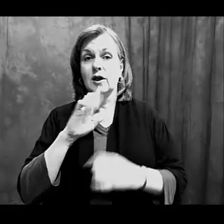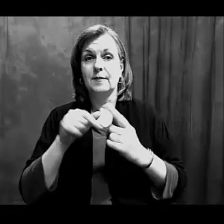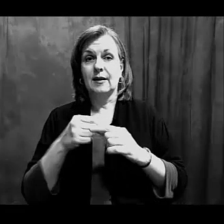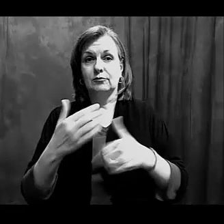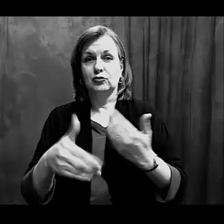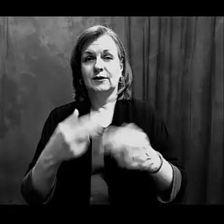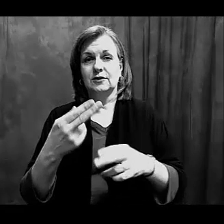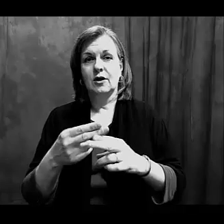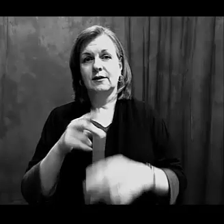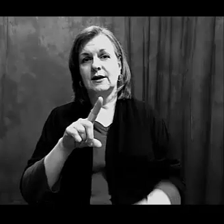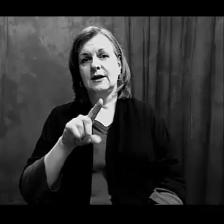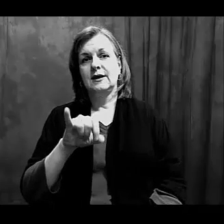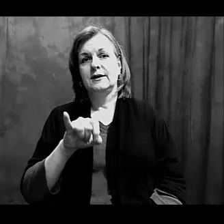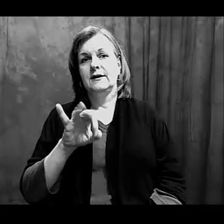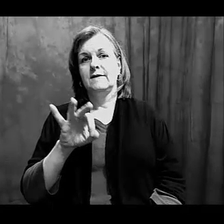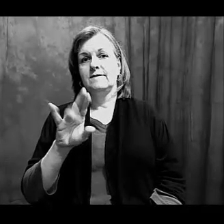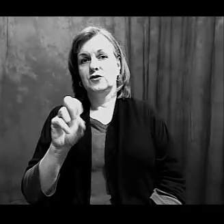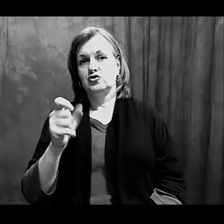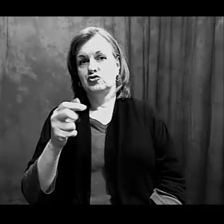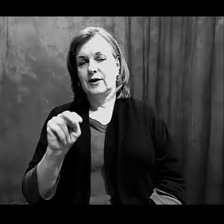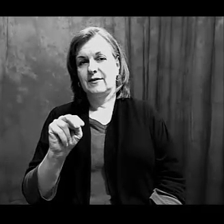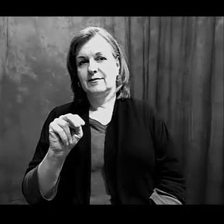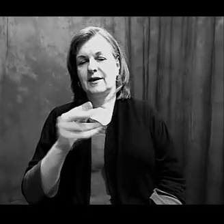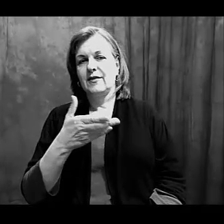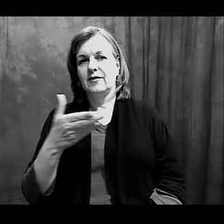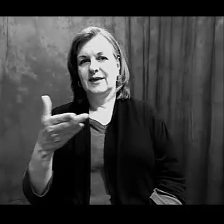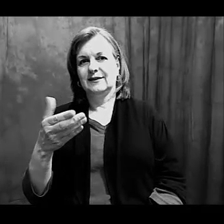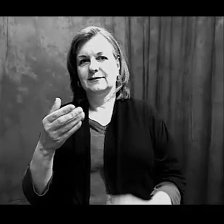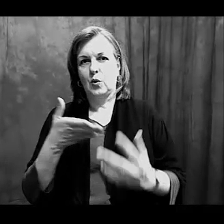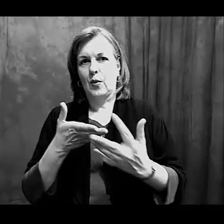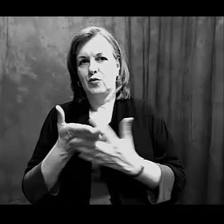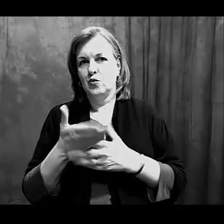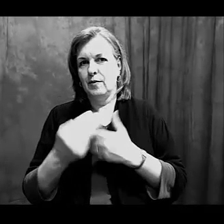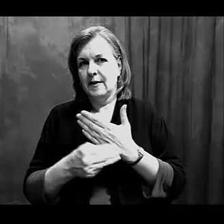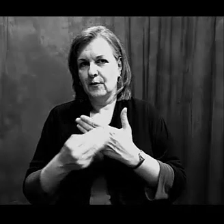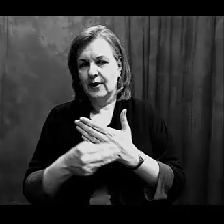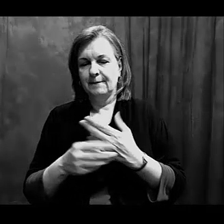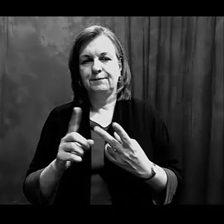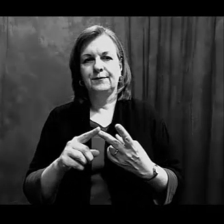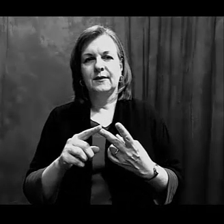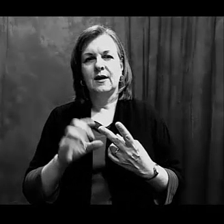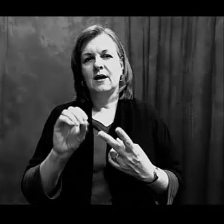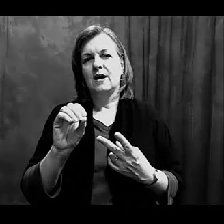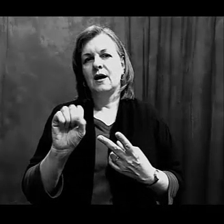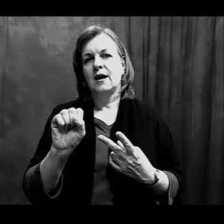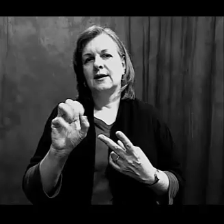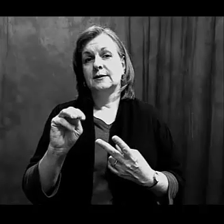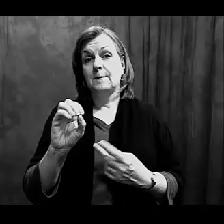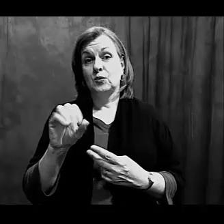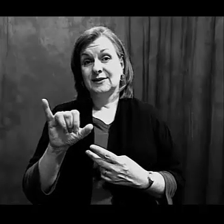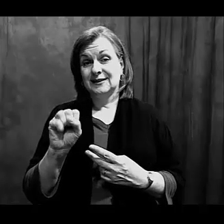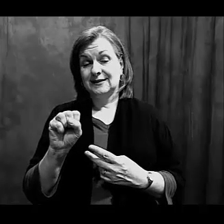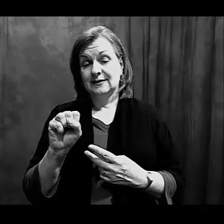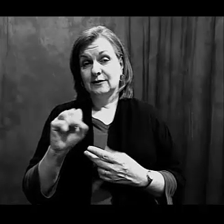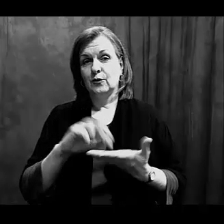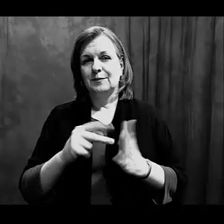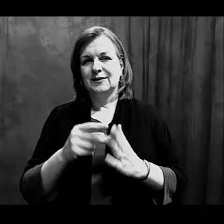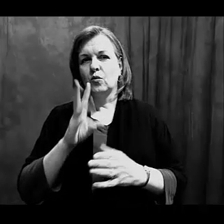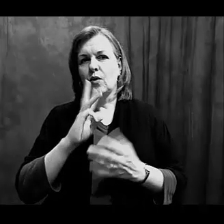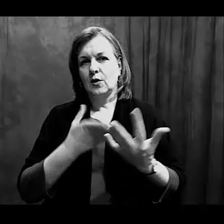we're gonna talk about diffusion things moving across the membrane - we will talk about osmosis moving water across the